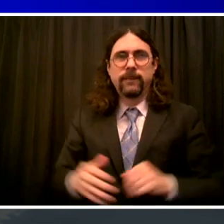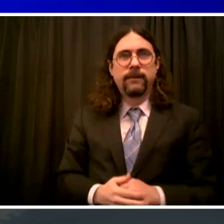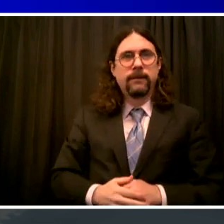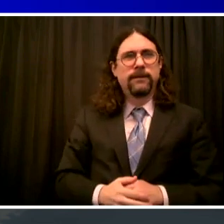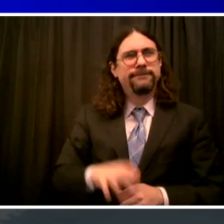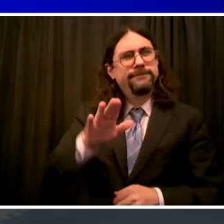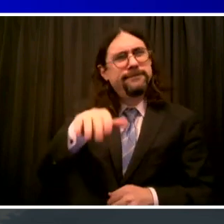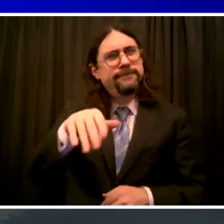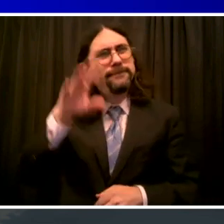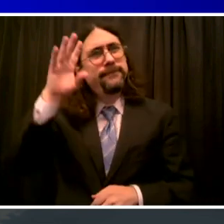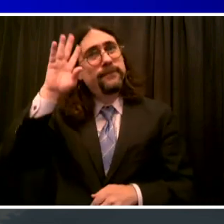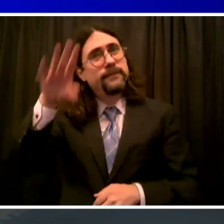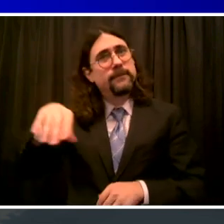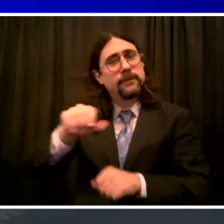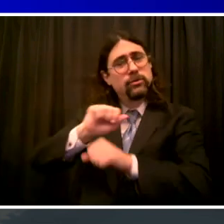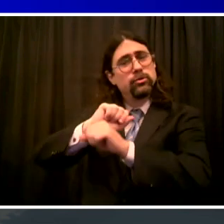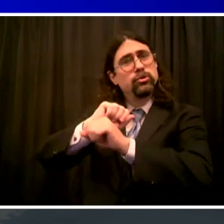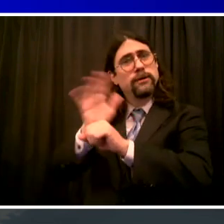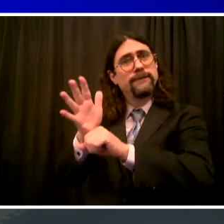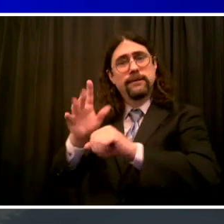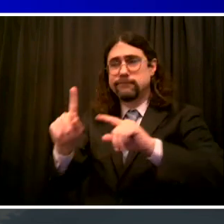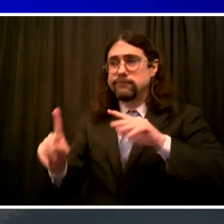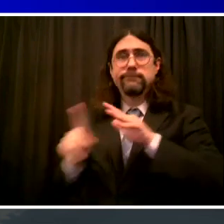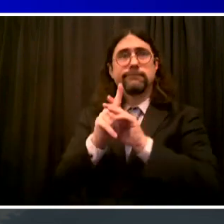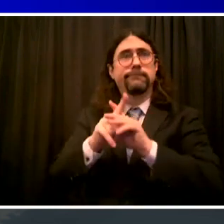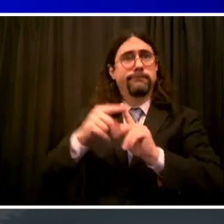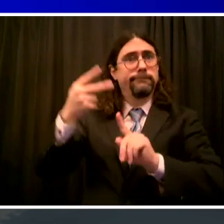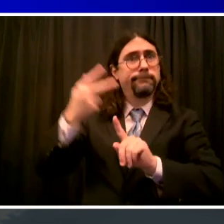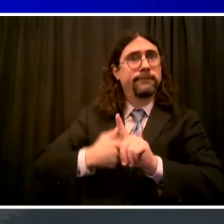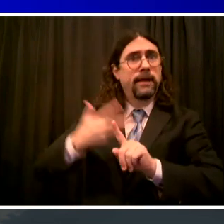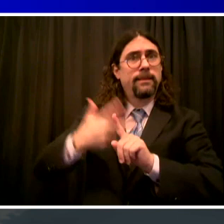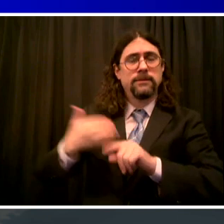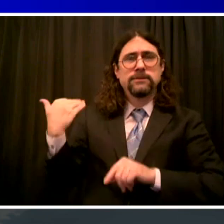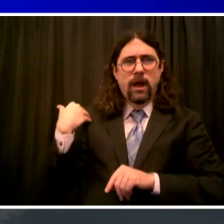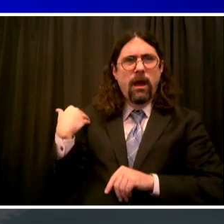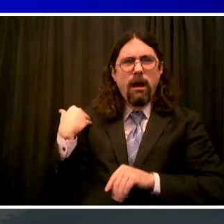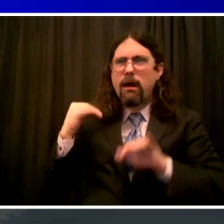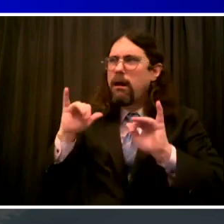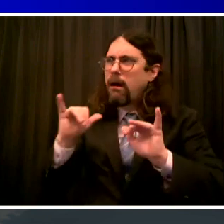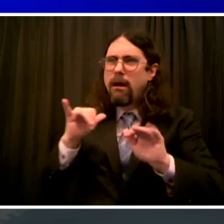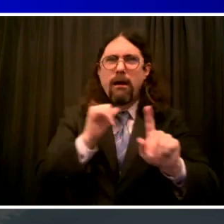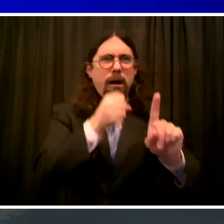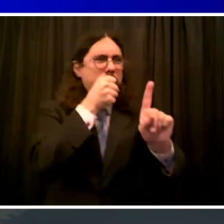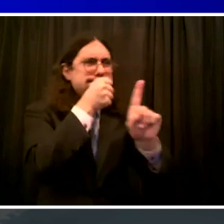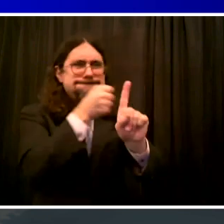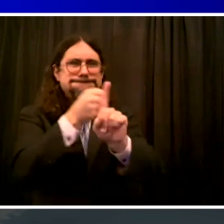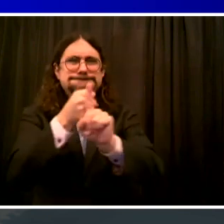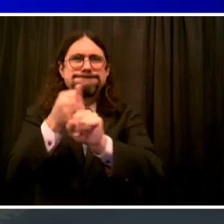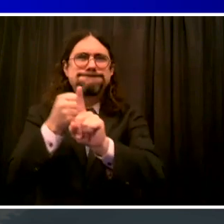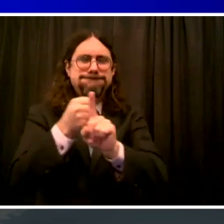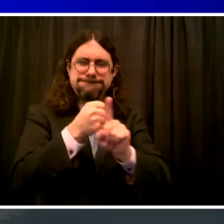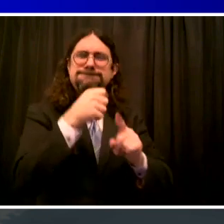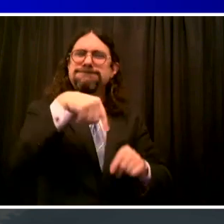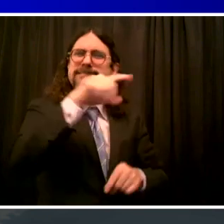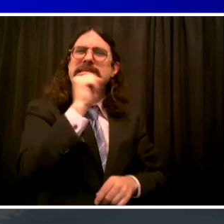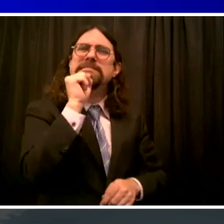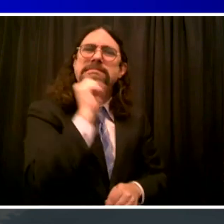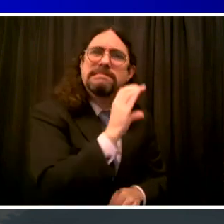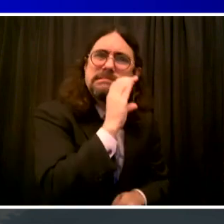FACE, CORONAVIRUS WHEN IT FIRST HIT HERE, WE SAW THE HORRIBLE TOLL IT TOO KON THE OLDEST